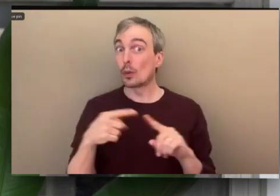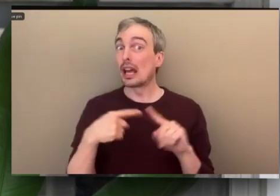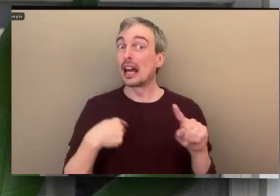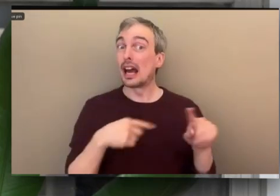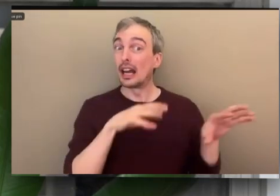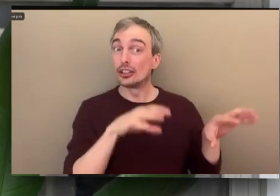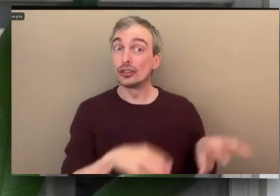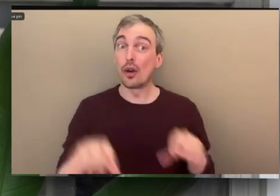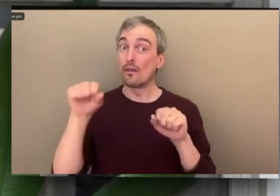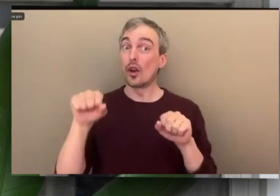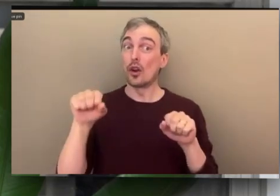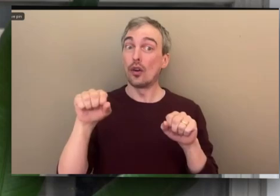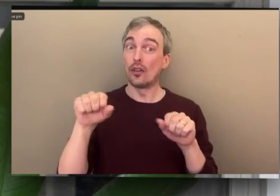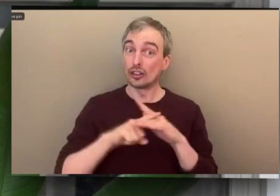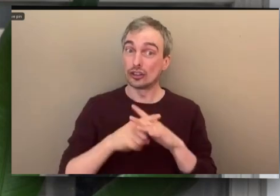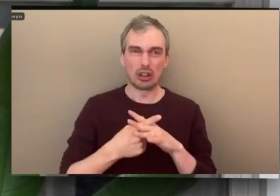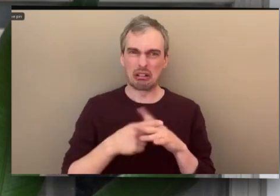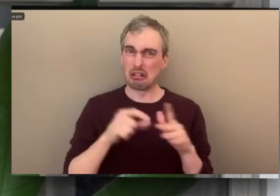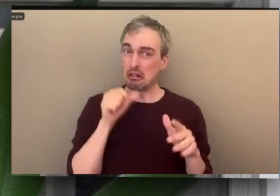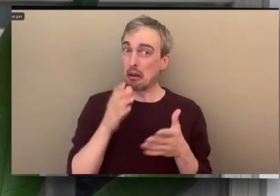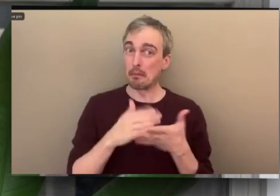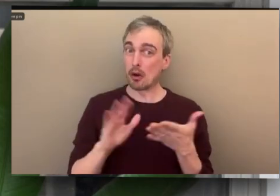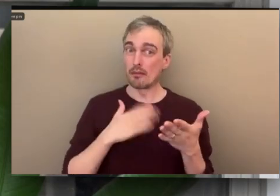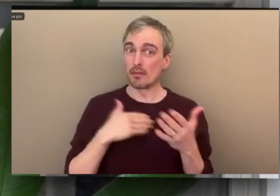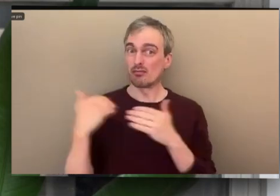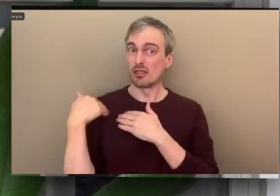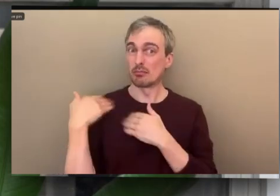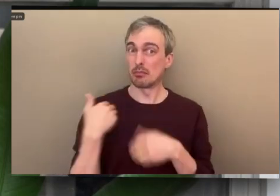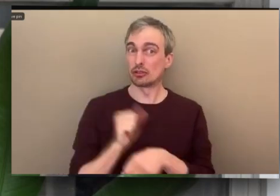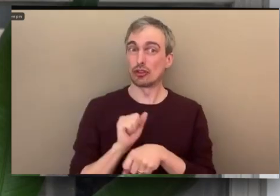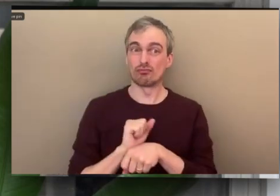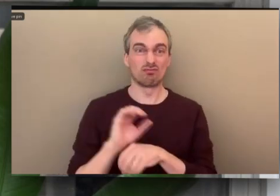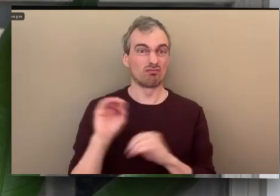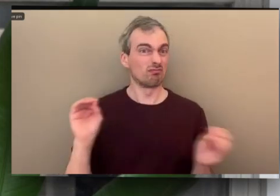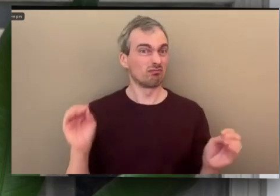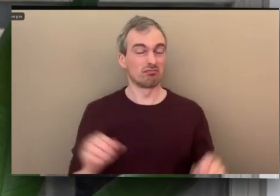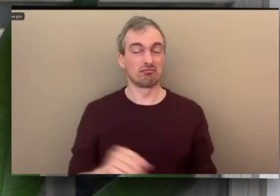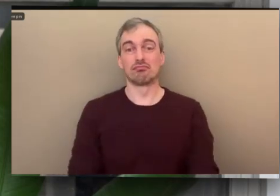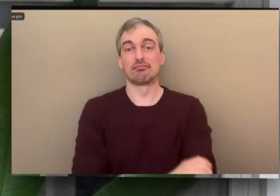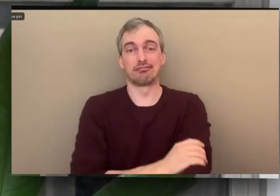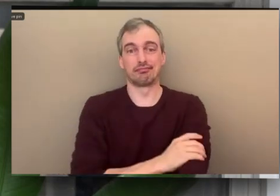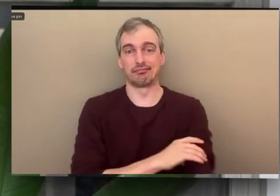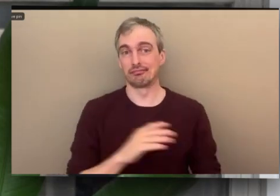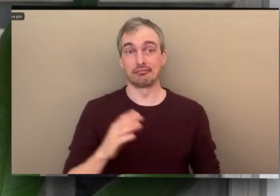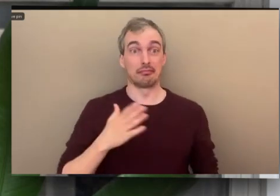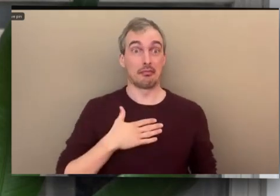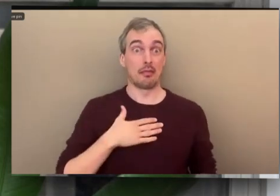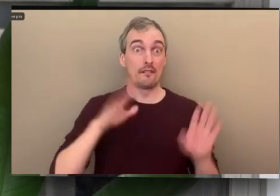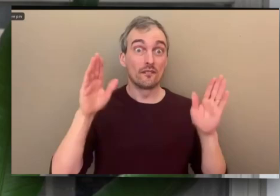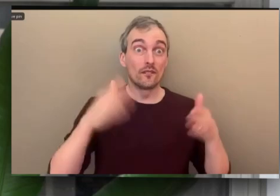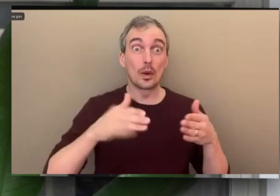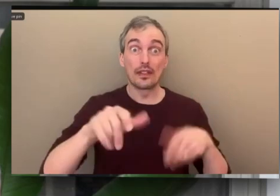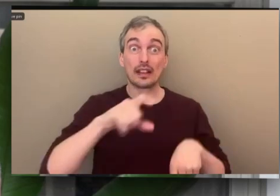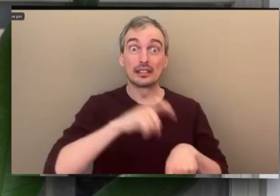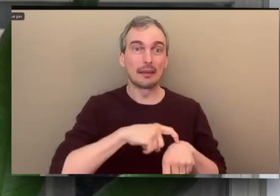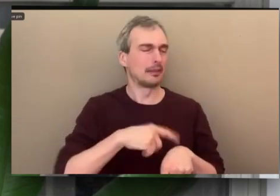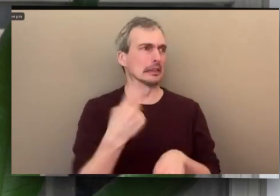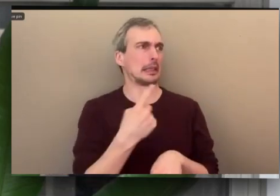I was just focused on: Something's broke. We've gotta fix it. Because being a project manager previously, and running the PMO and